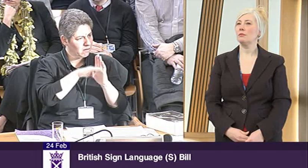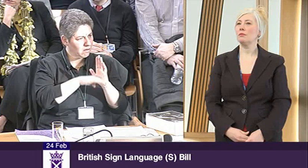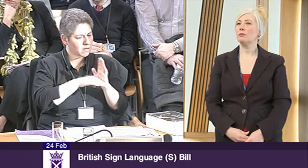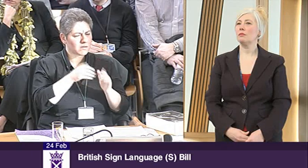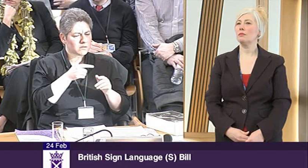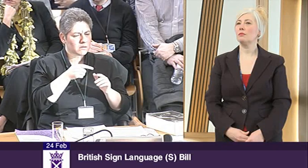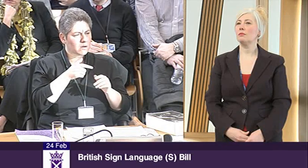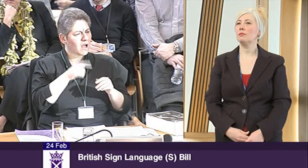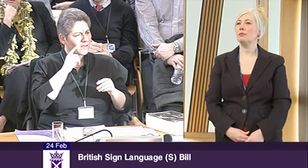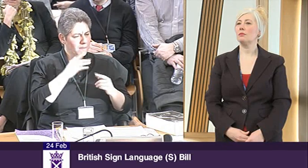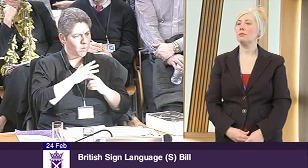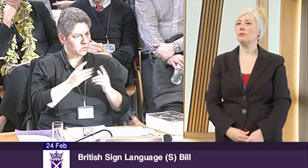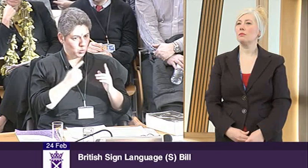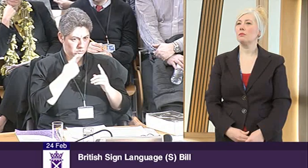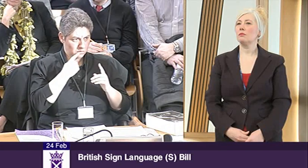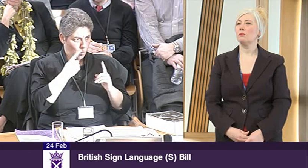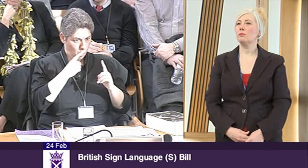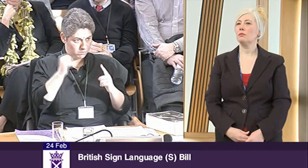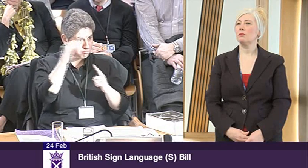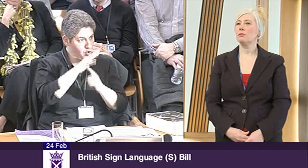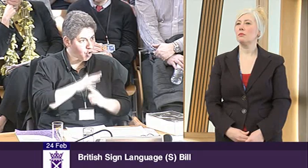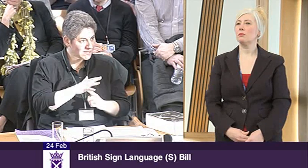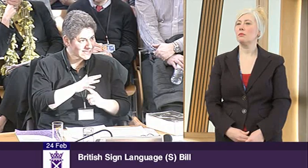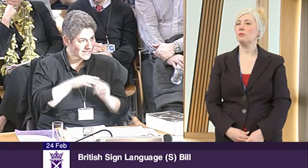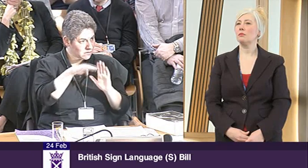which Frankie McLean mentioned, would give us six key areas. There needs to be a clear